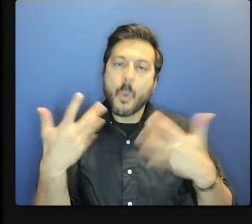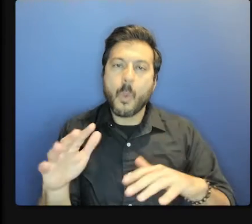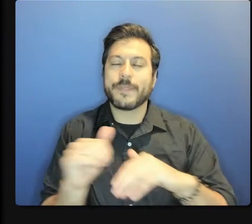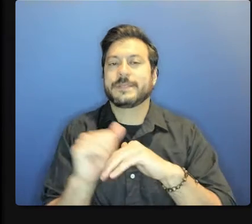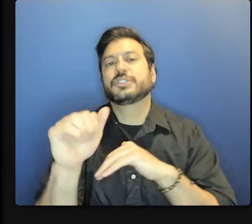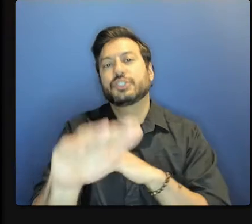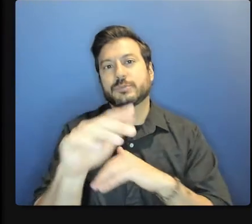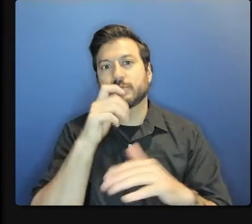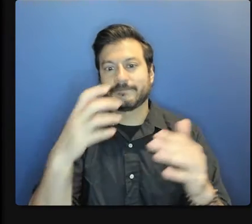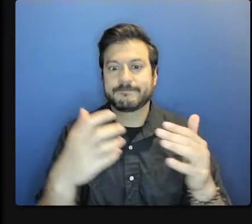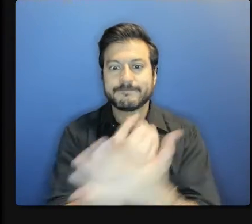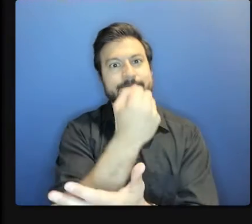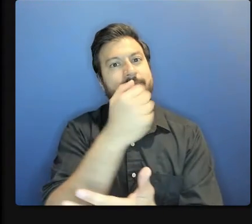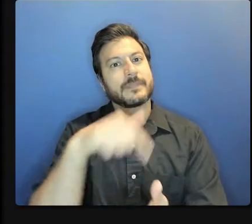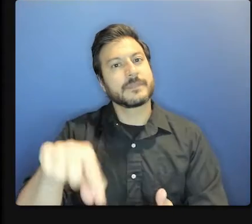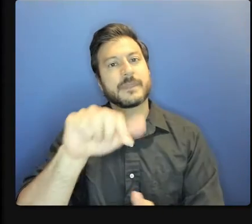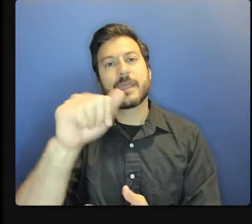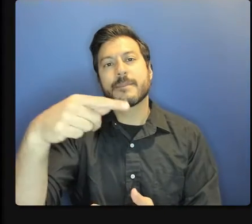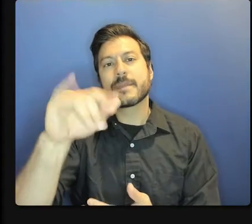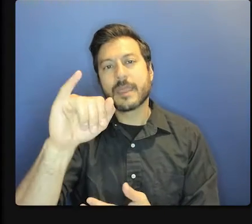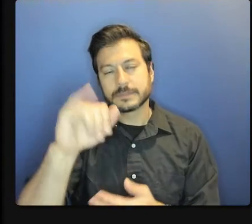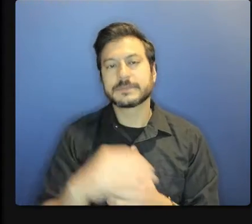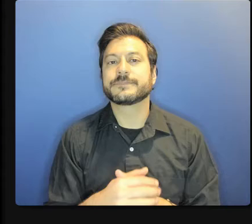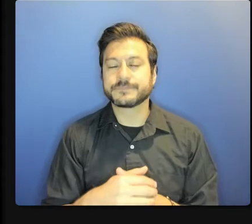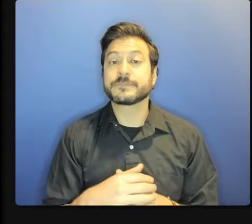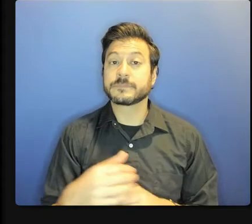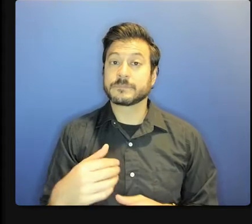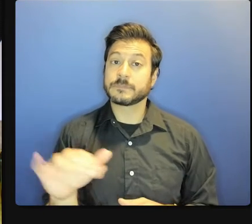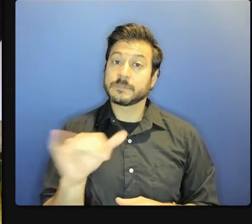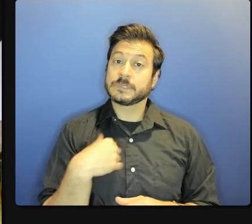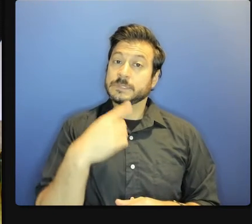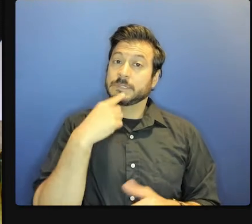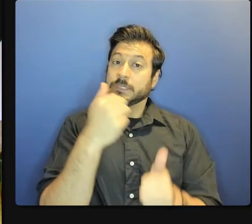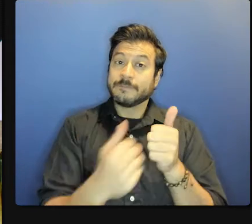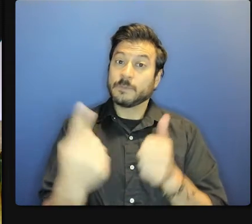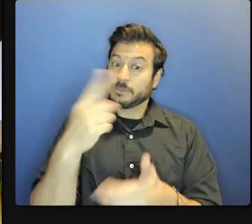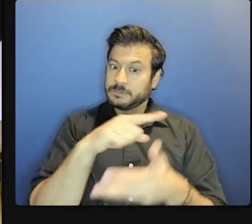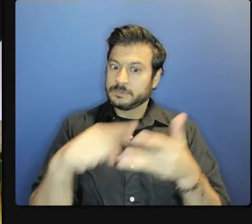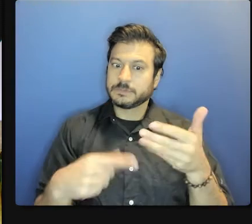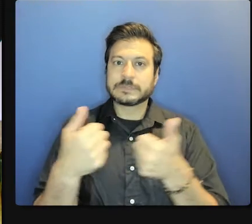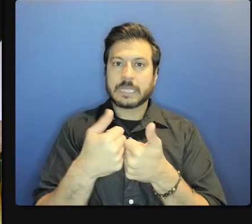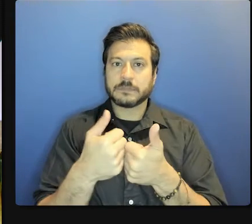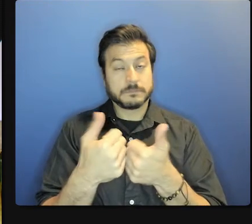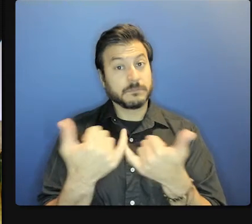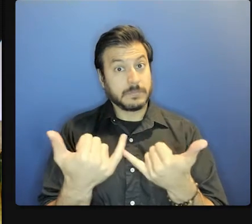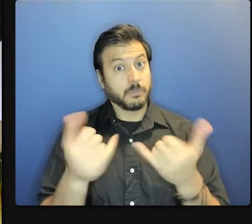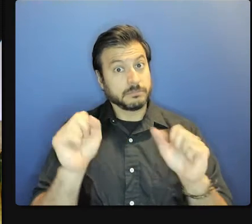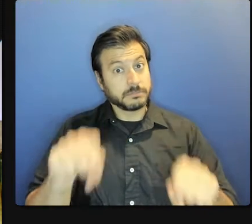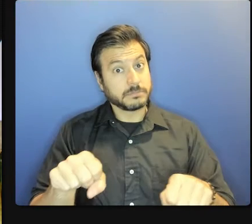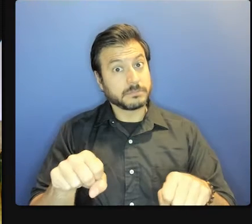that we've already shipped that take advantage of these APIs. Every one of these games is shipping currently.